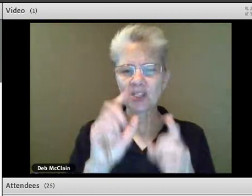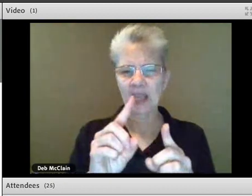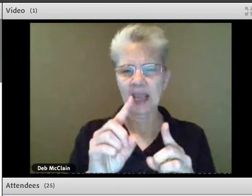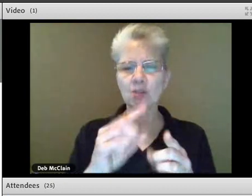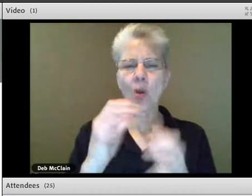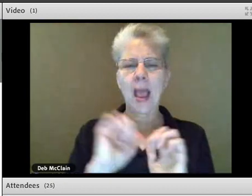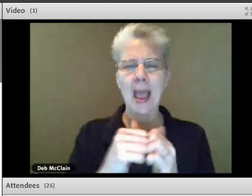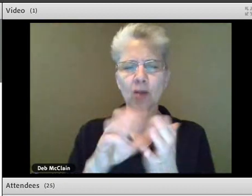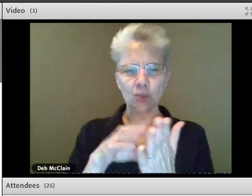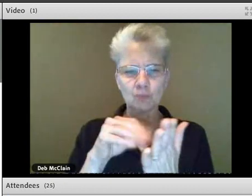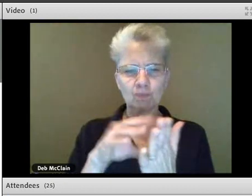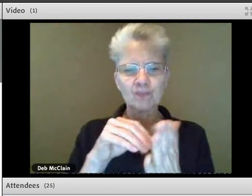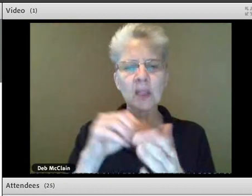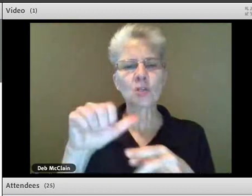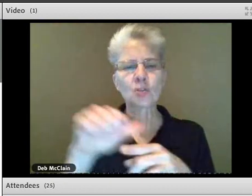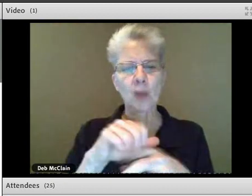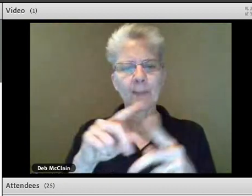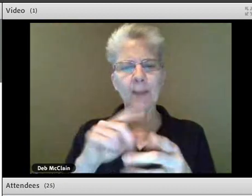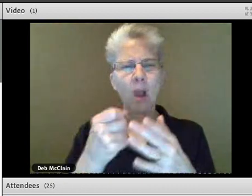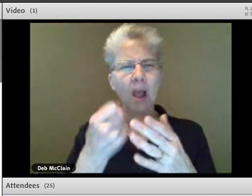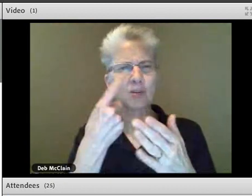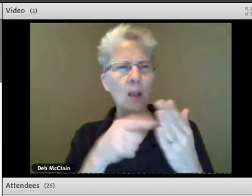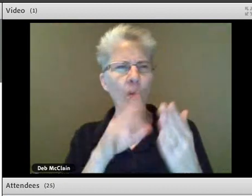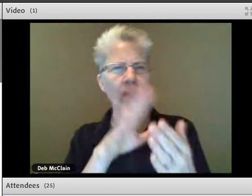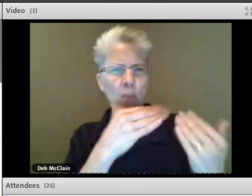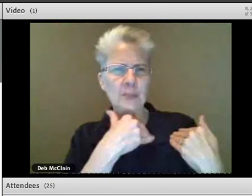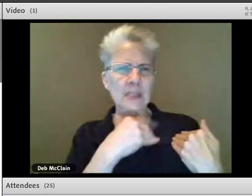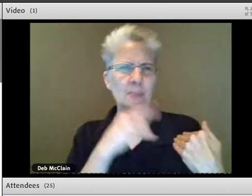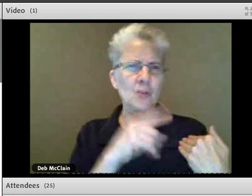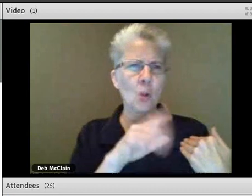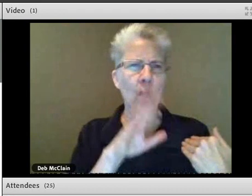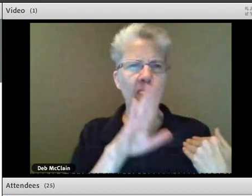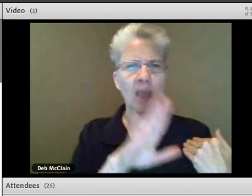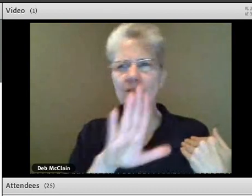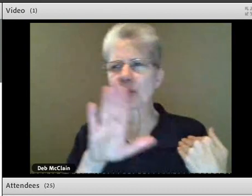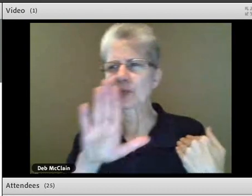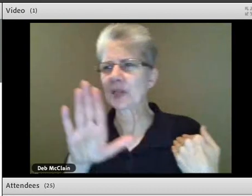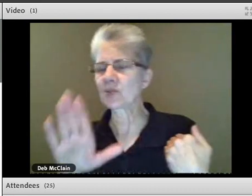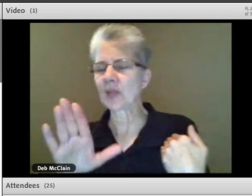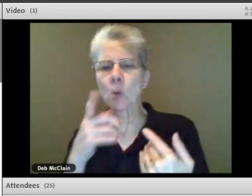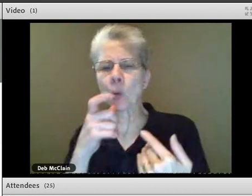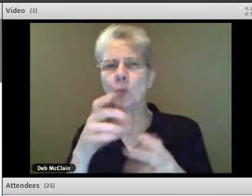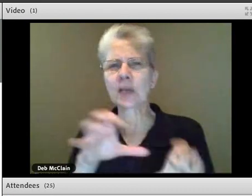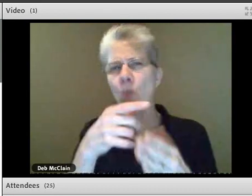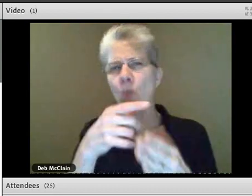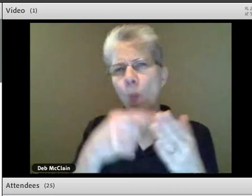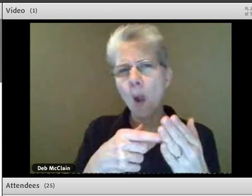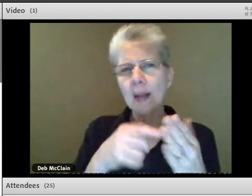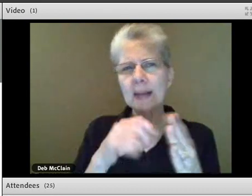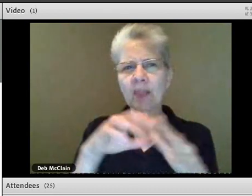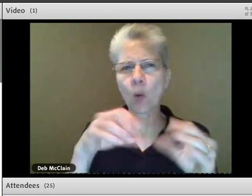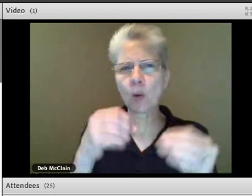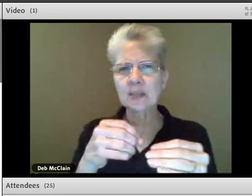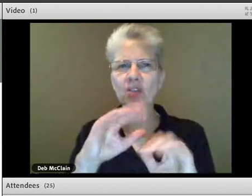people to understand what their roles are, what their core responsibilities are, and who can do what within an organization.